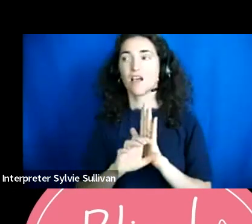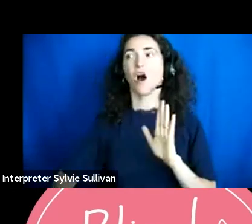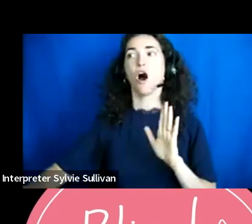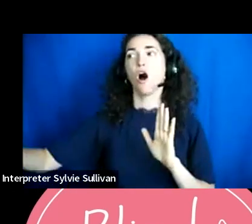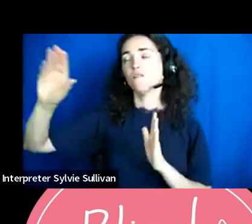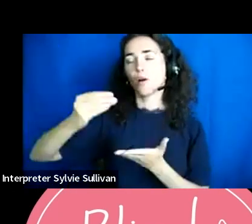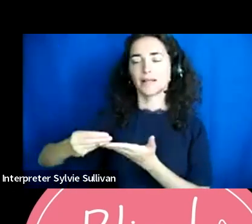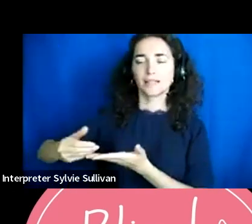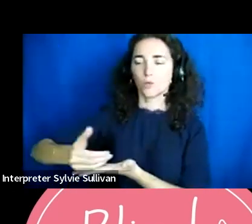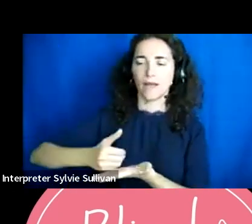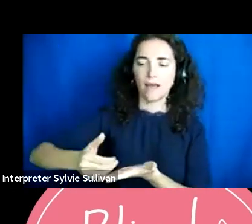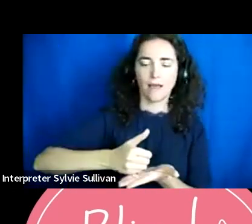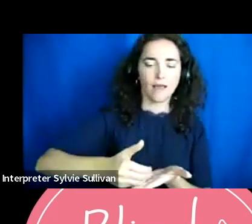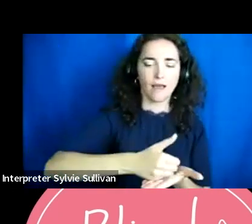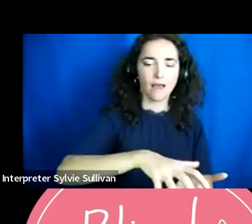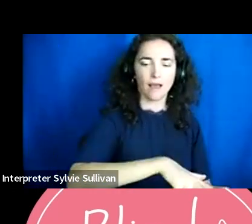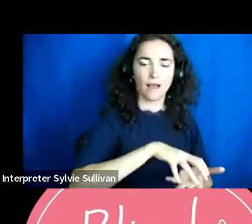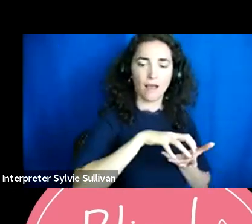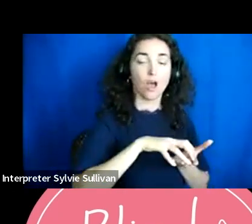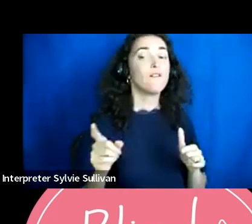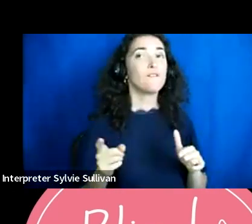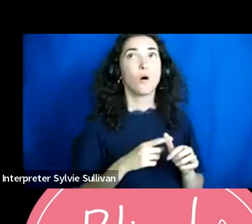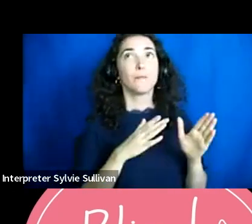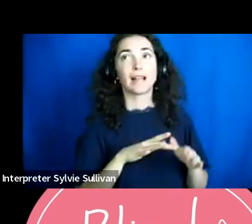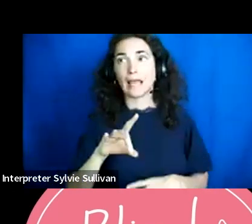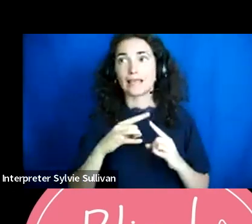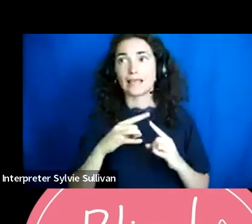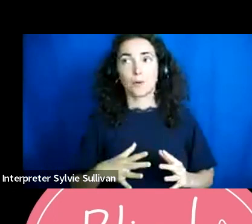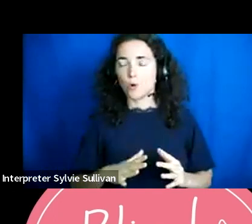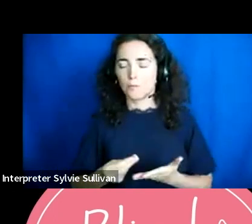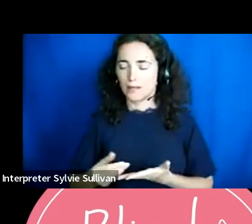We started out we were just gonna have 8 campers, and we raised enough money to have 12.